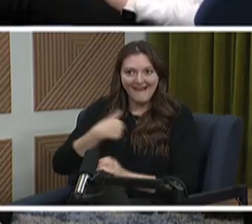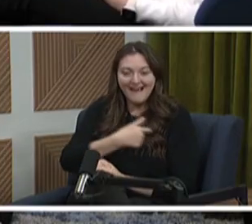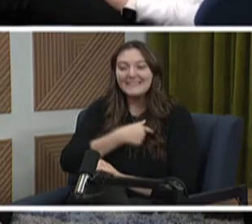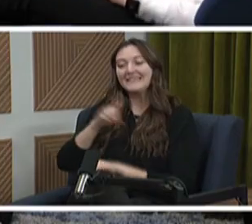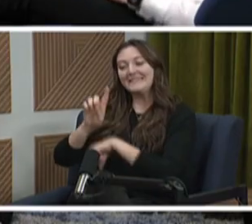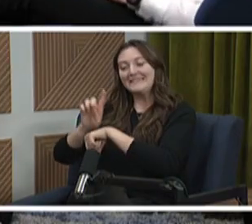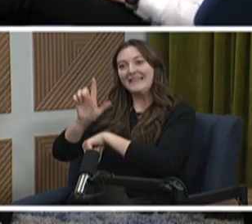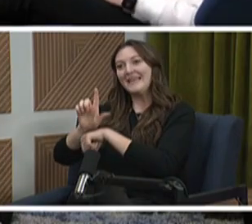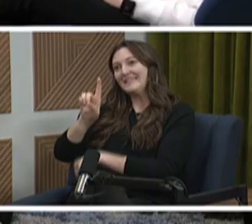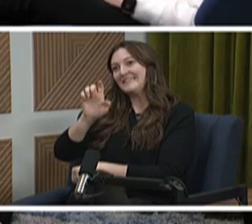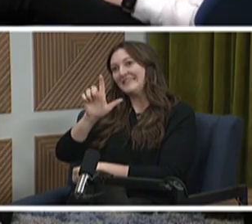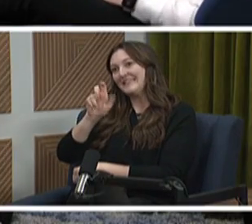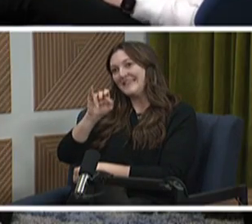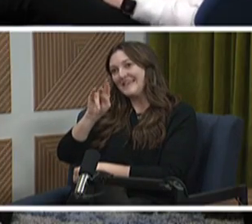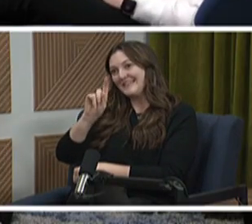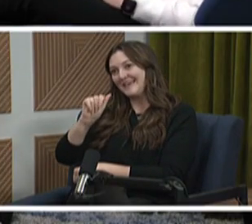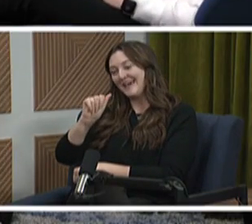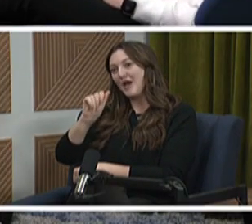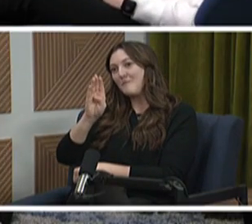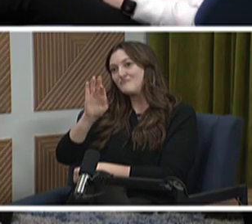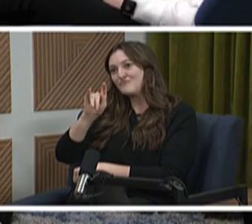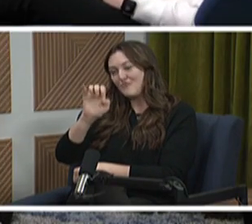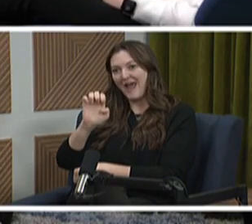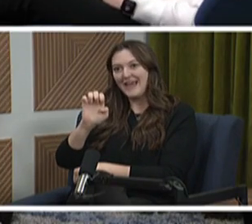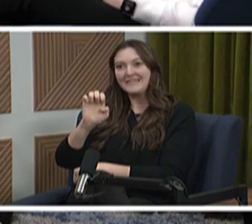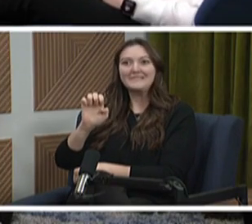Delinda Bright is the Director of Community Programs for Deaf Inc.